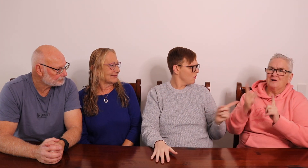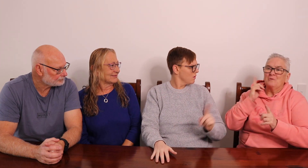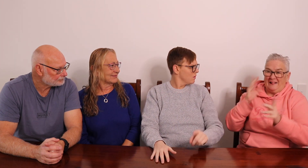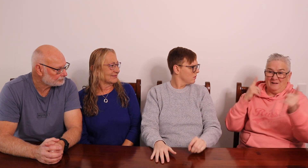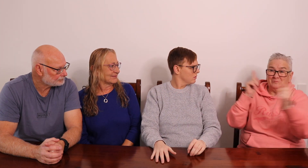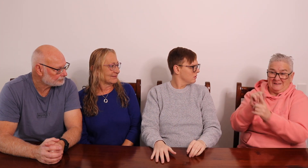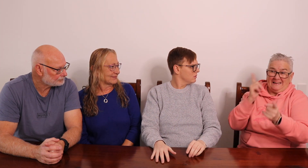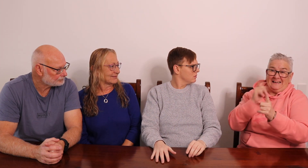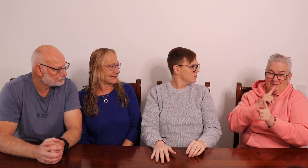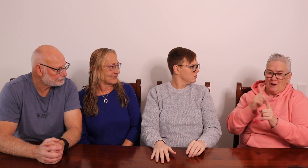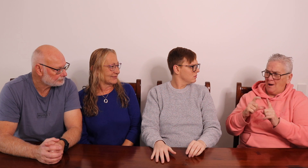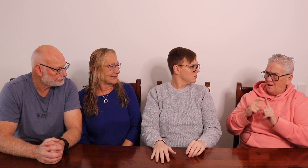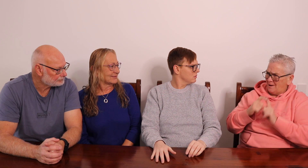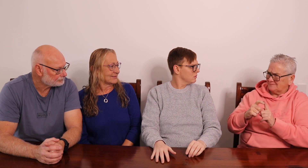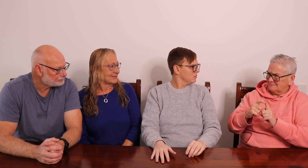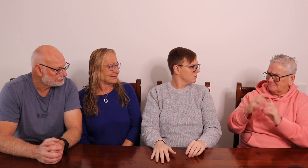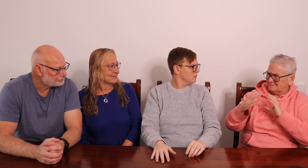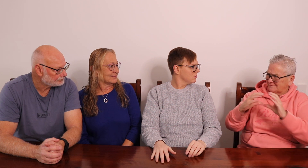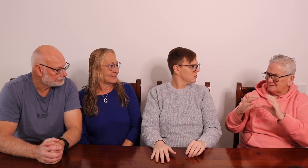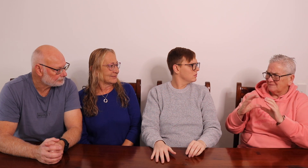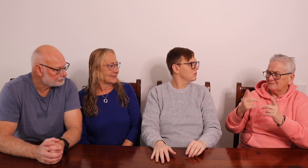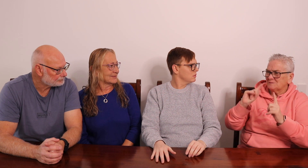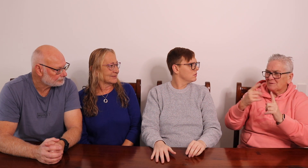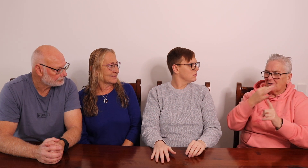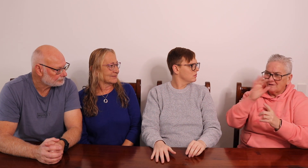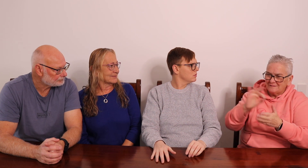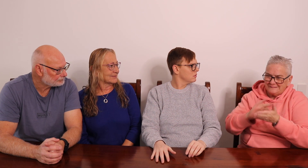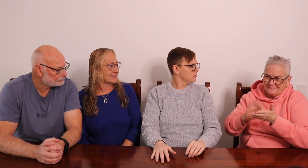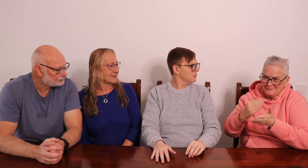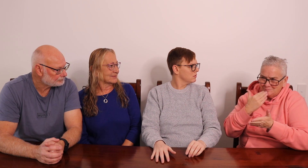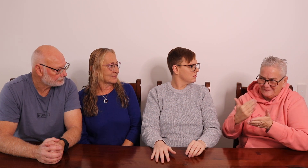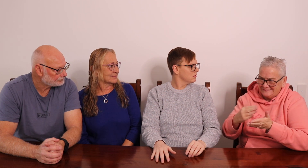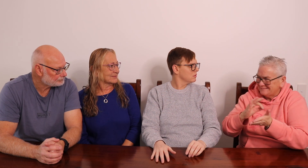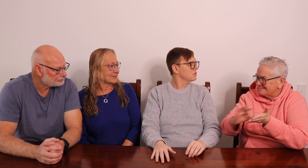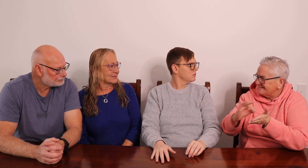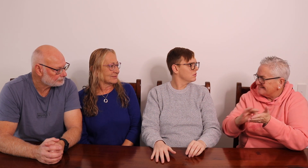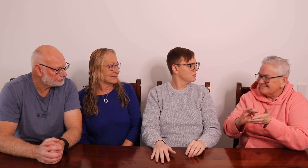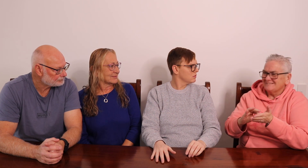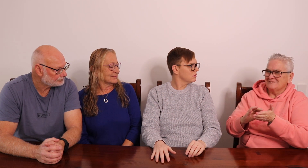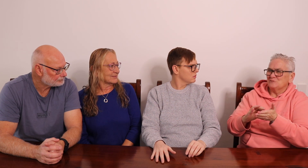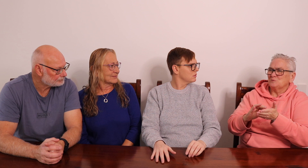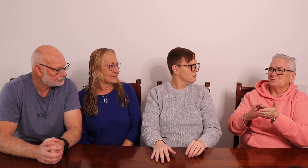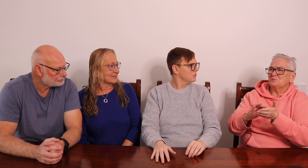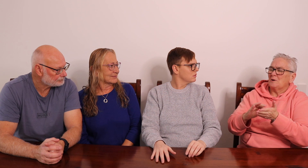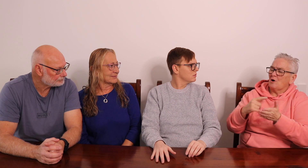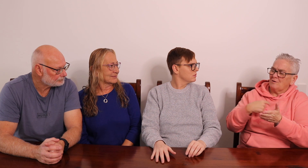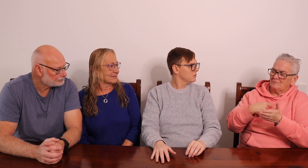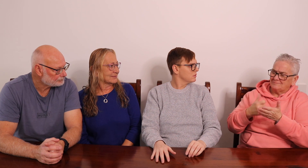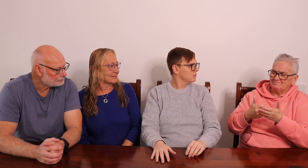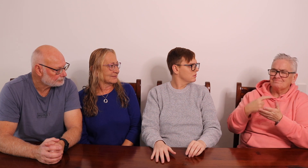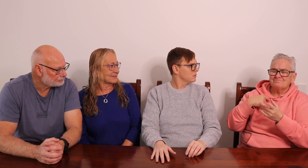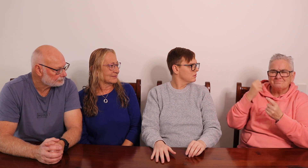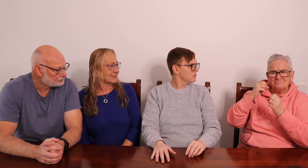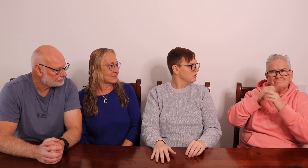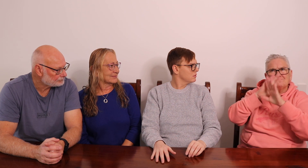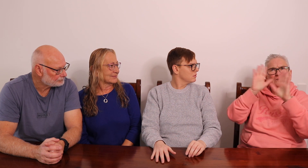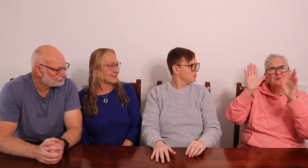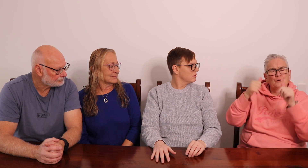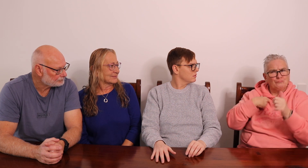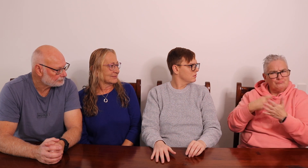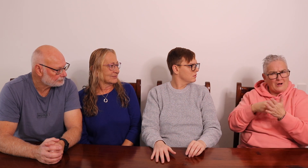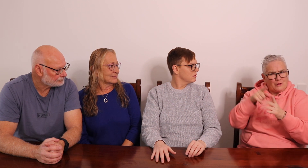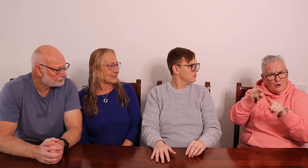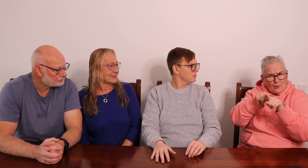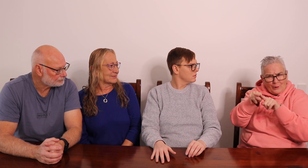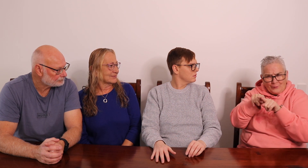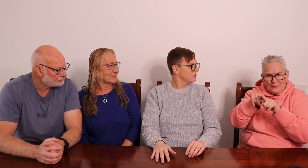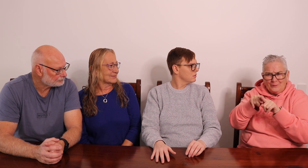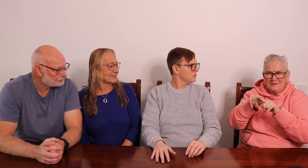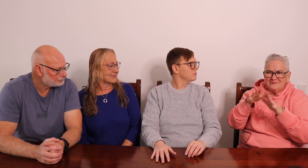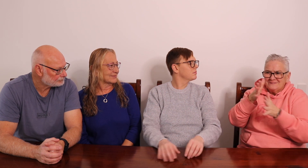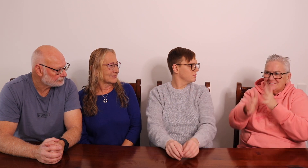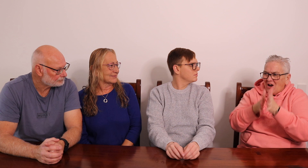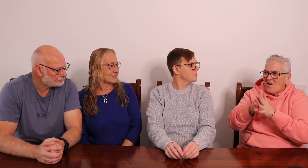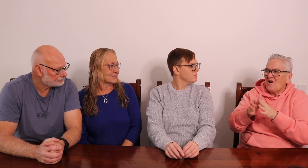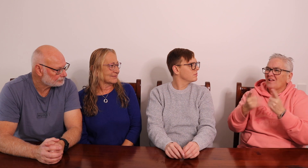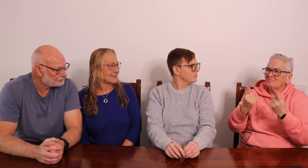A: When I meet hearing people, sometimes it can be little bit difficult, I ask them to write down. I wish they could learn Auslan.